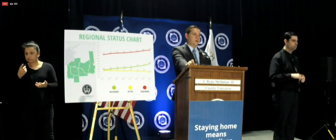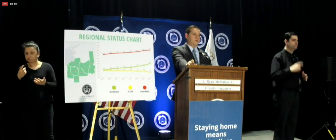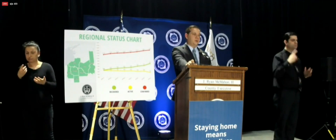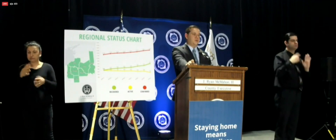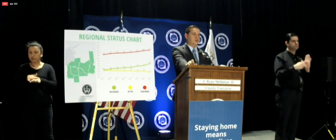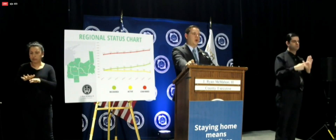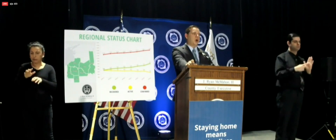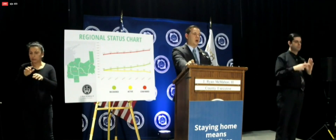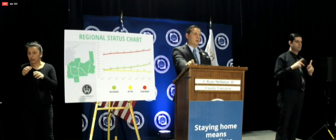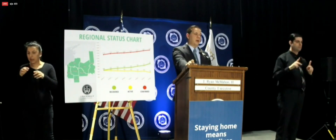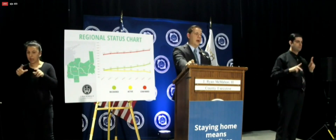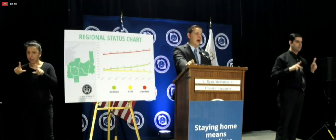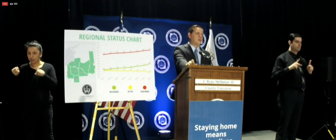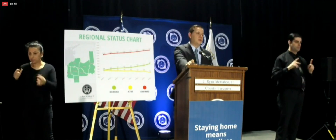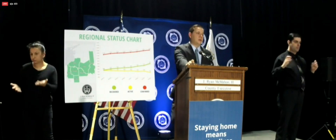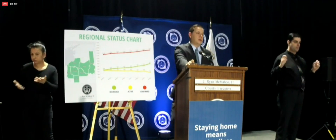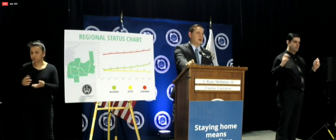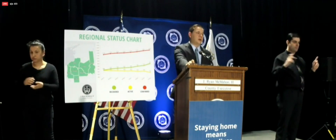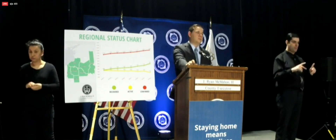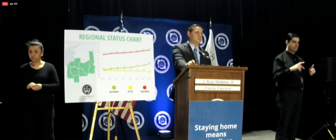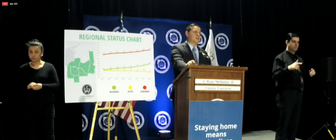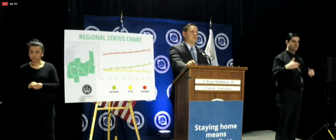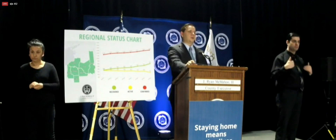AS YOU'RE LOOKING AT PEOPLE GOING BACK TO WORK.